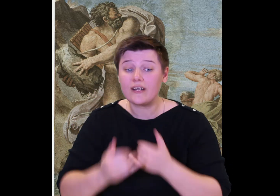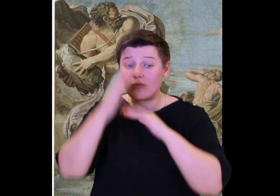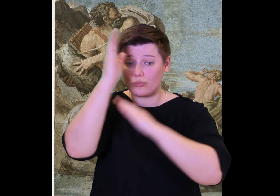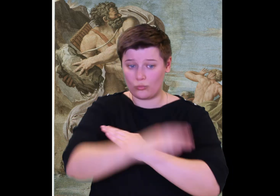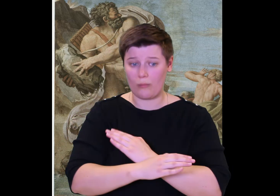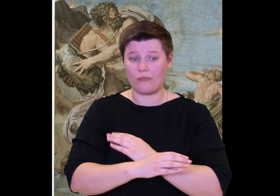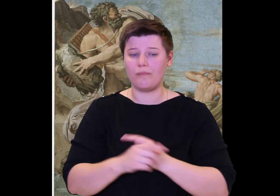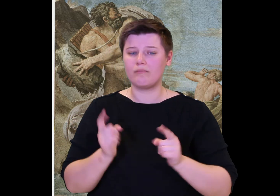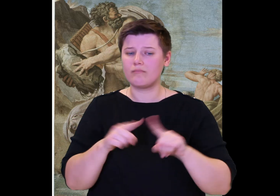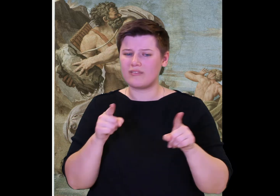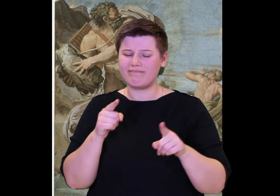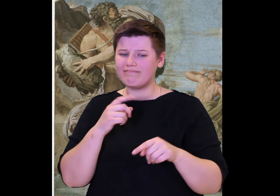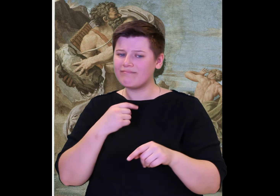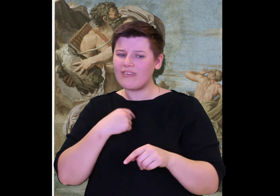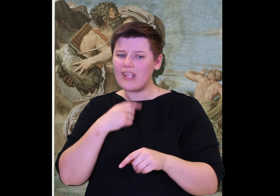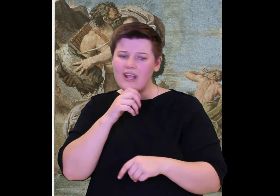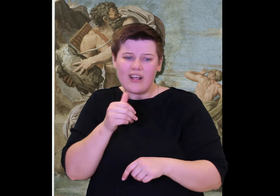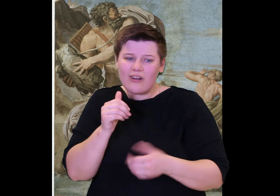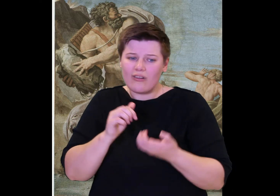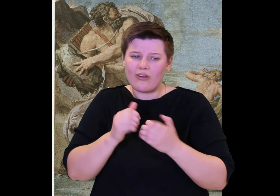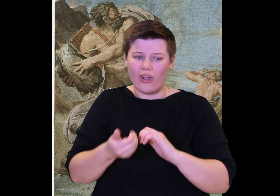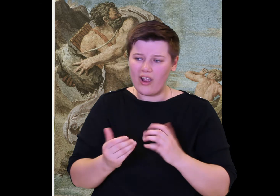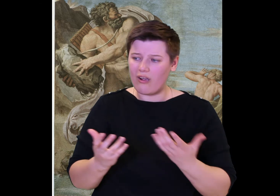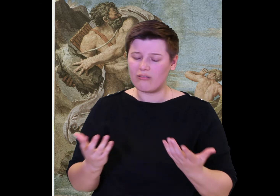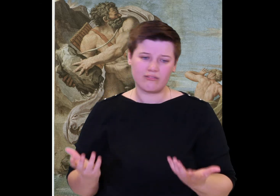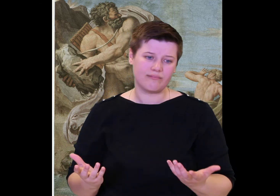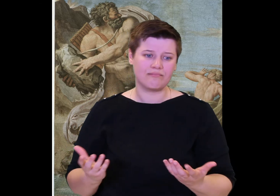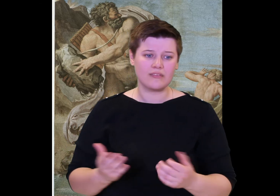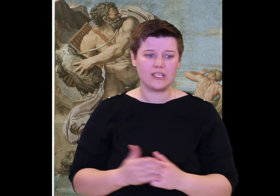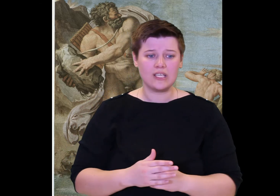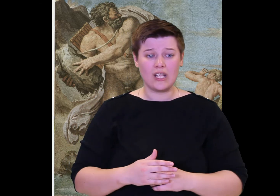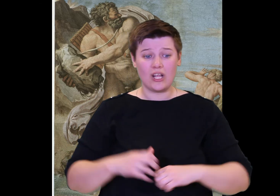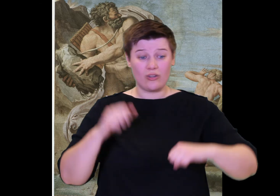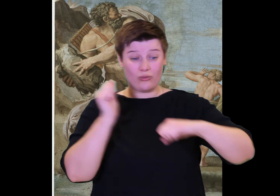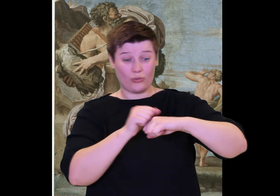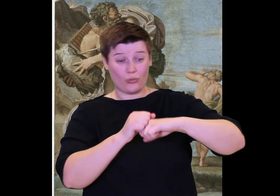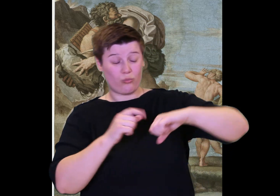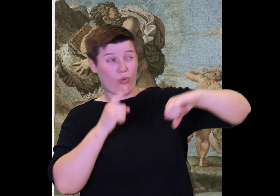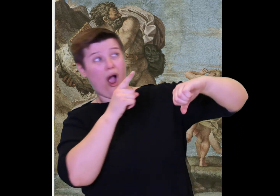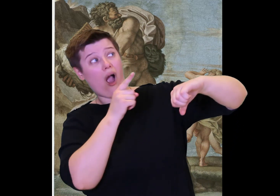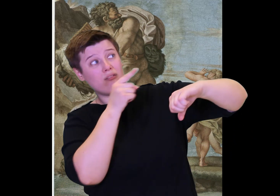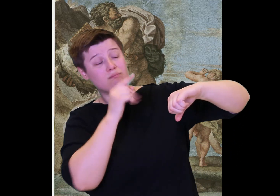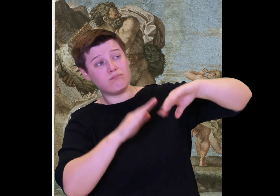'Listen to me, my friends, despite your grief. We do not know where darkness